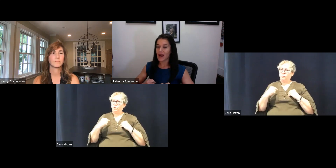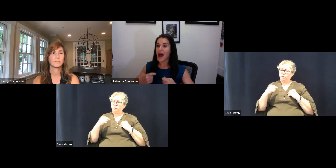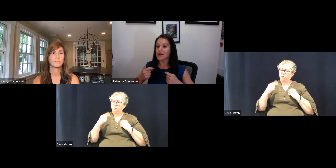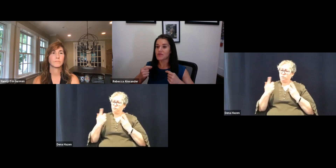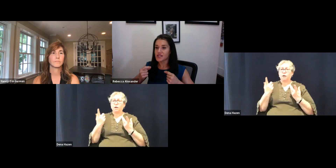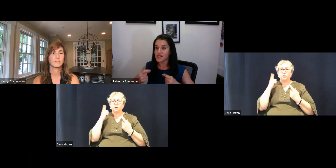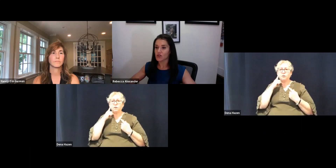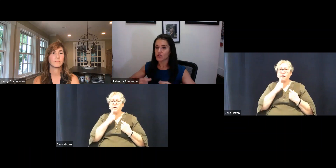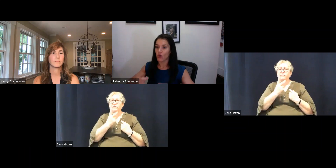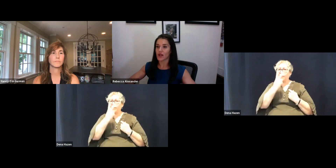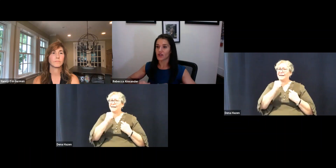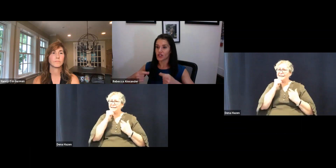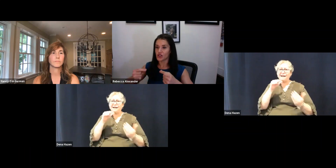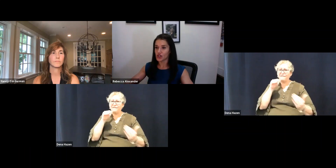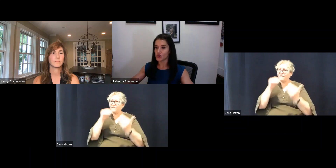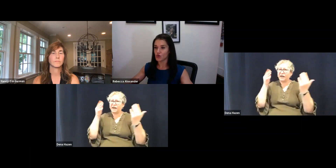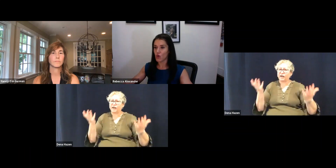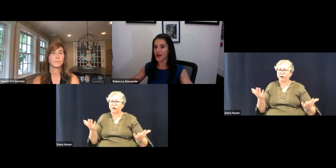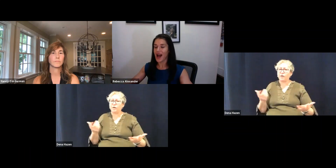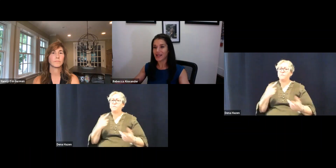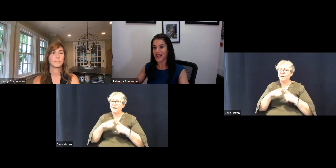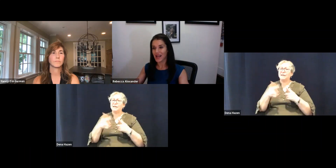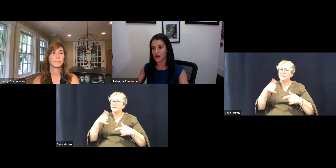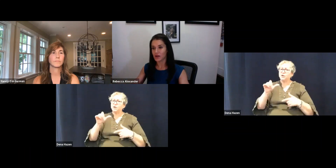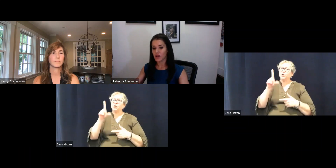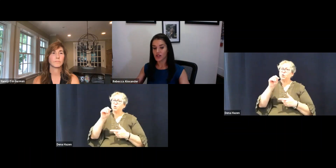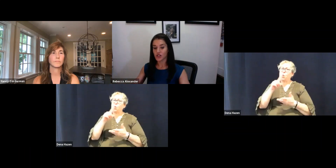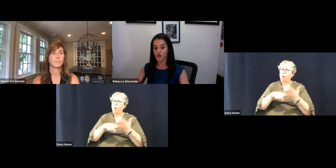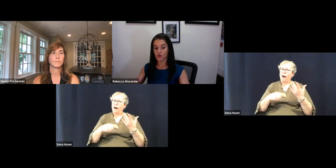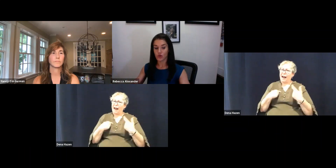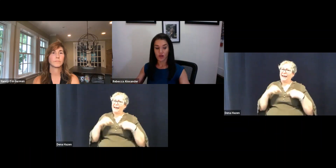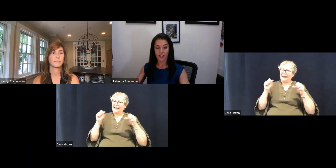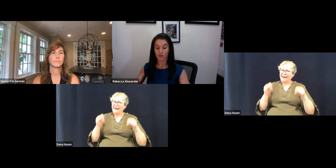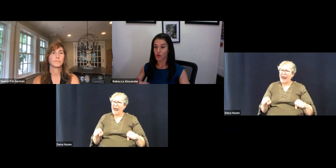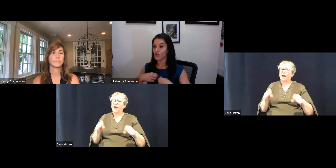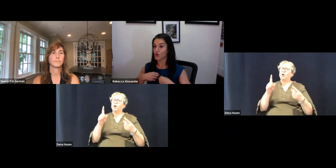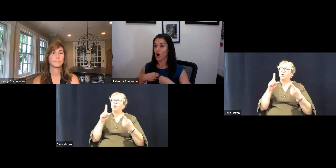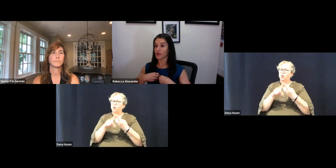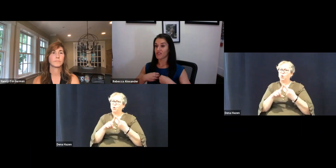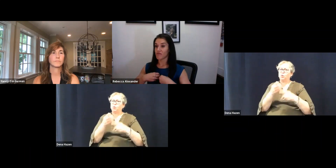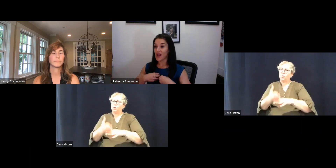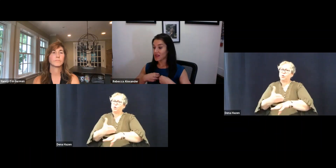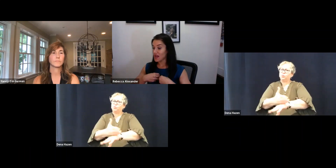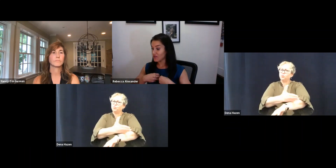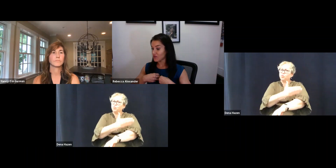But I am still going to do what I can to improve the quality of my life,